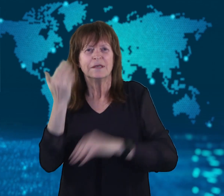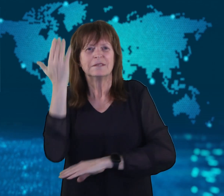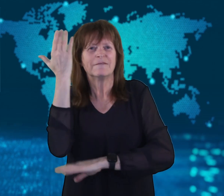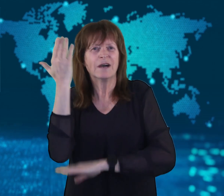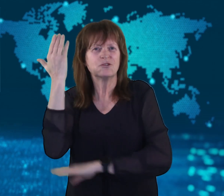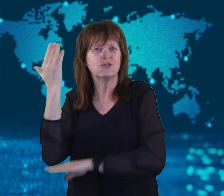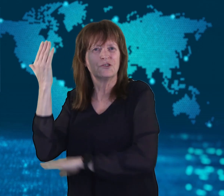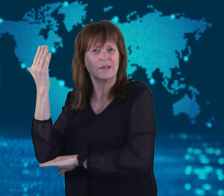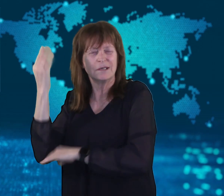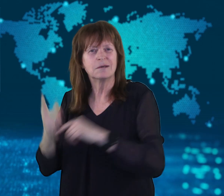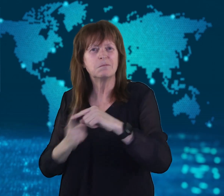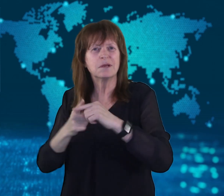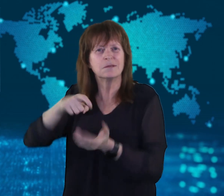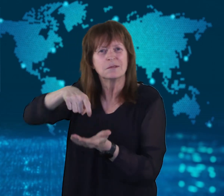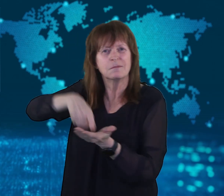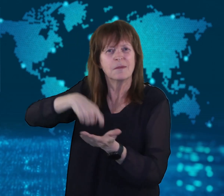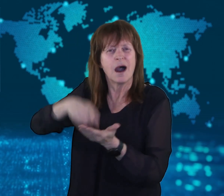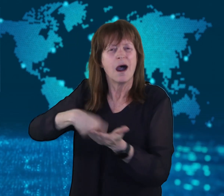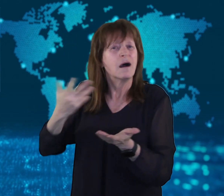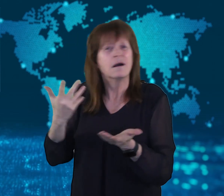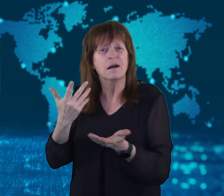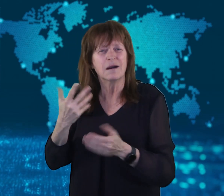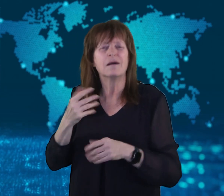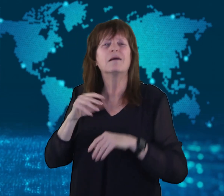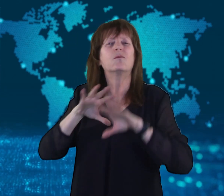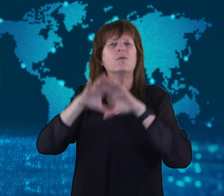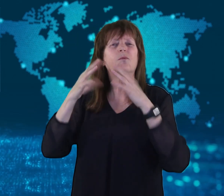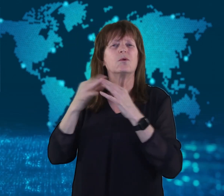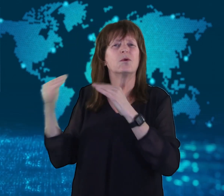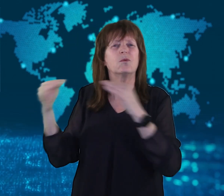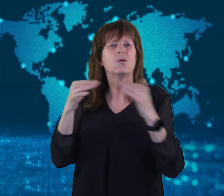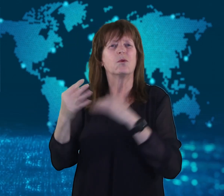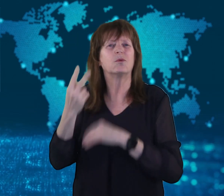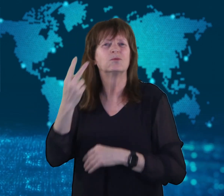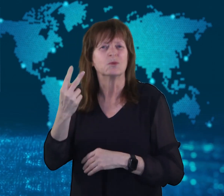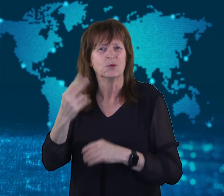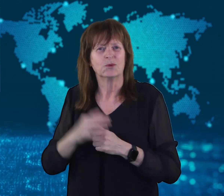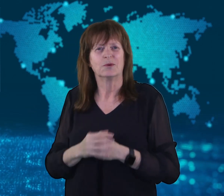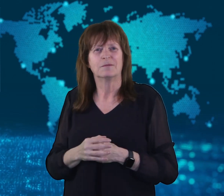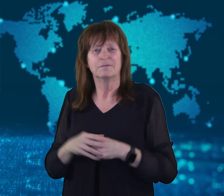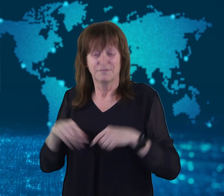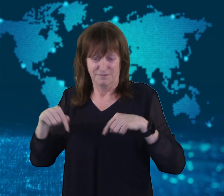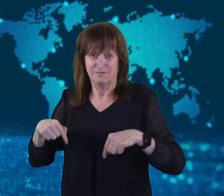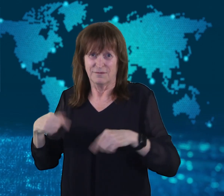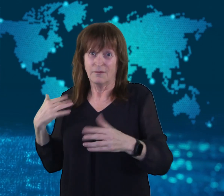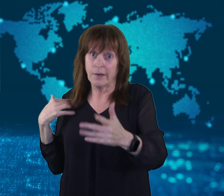There has been ongoing dispute about the proposed plan,